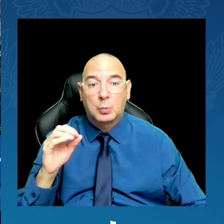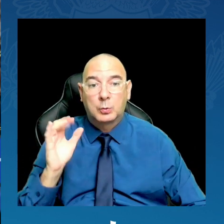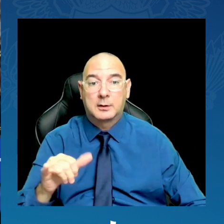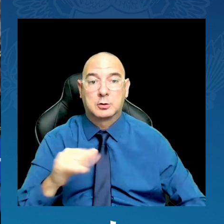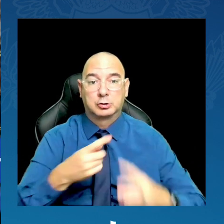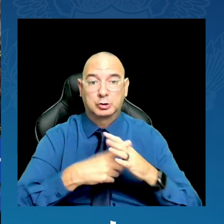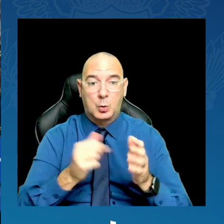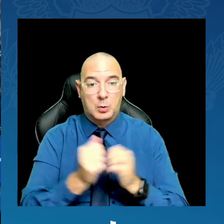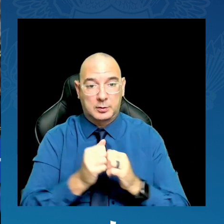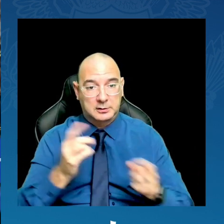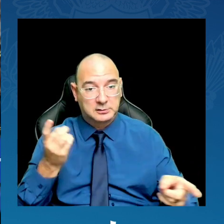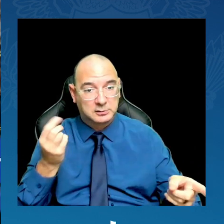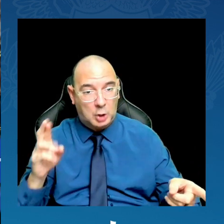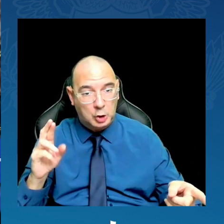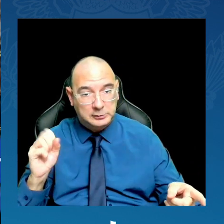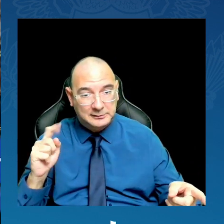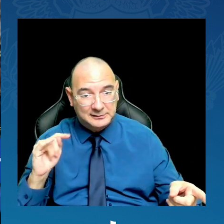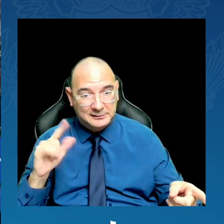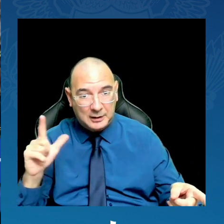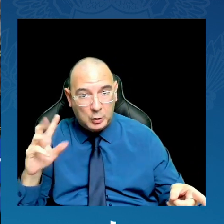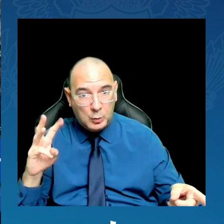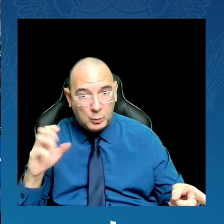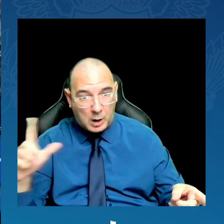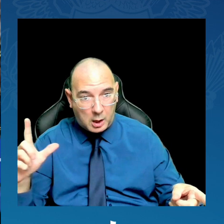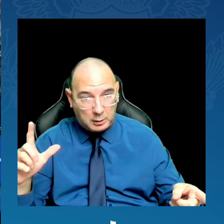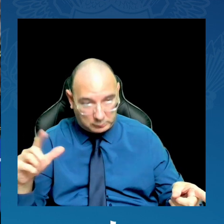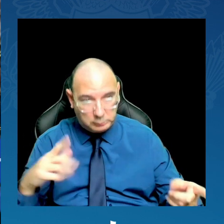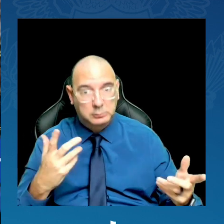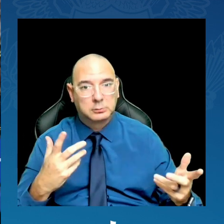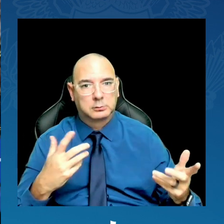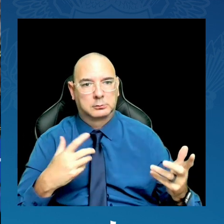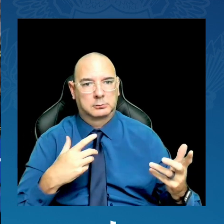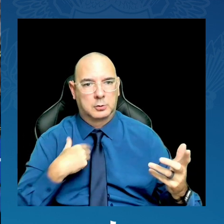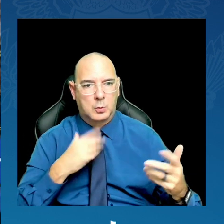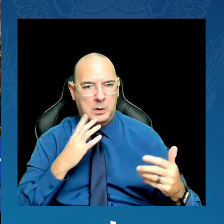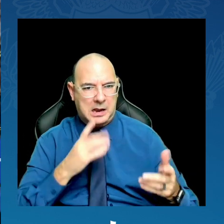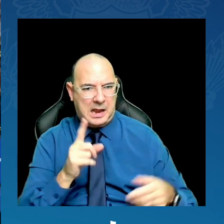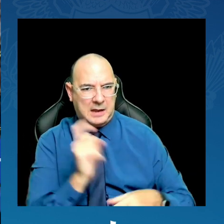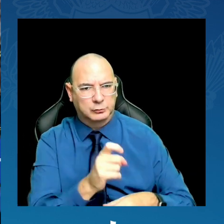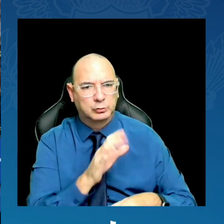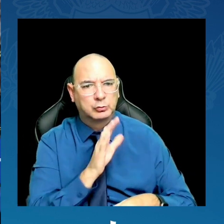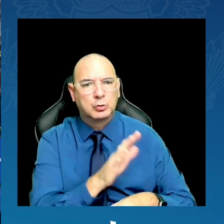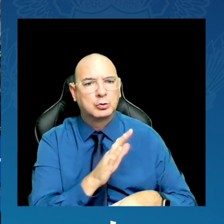and ask what is the context in which this discussion is occurring?